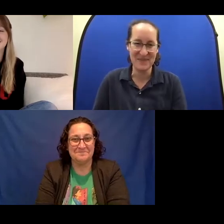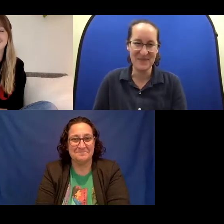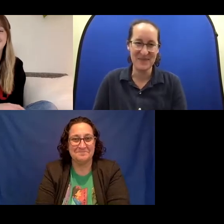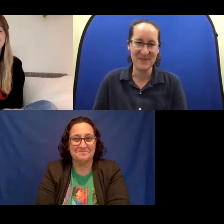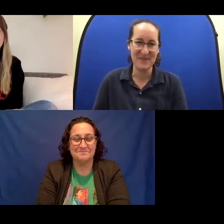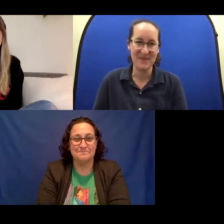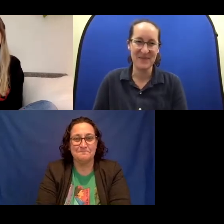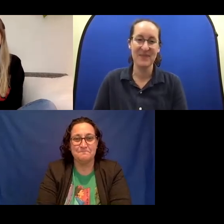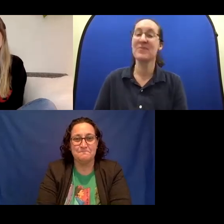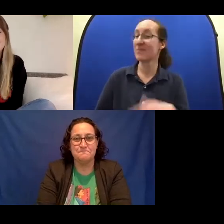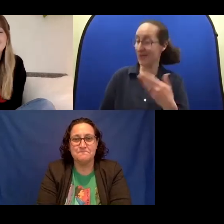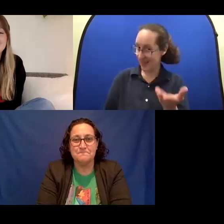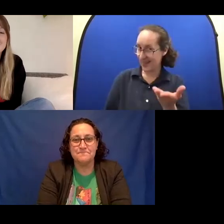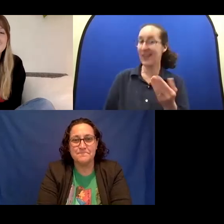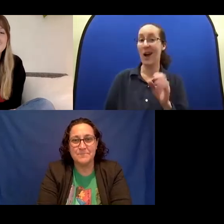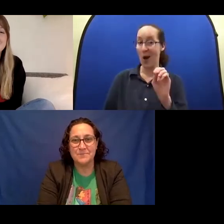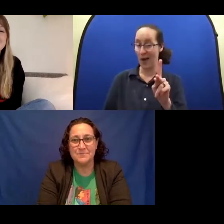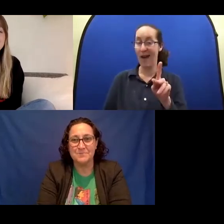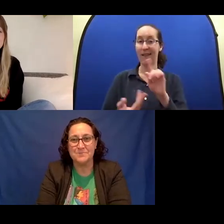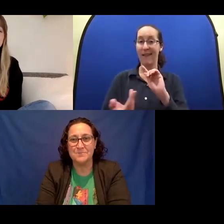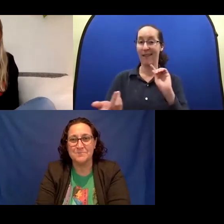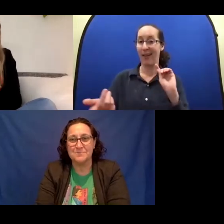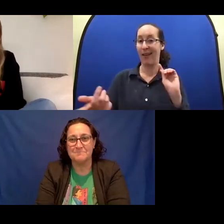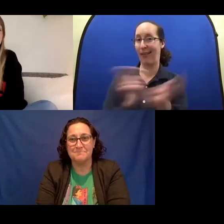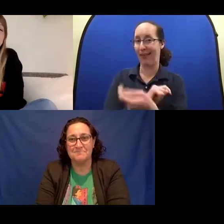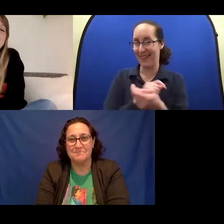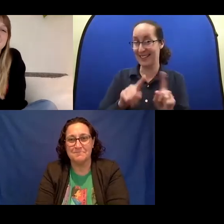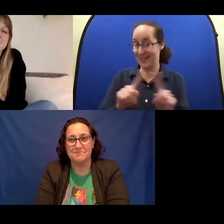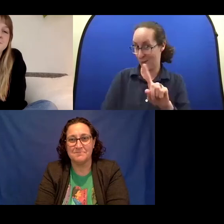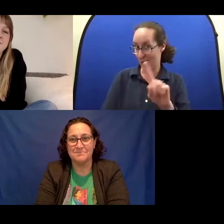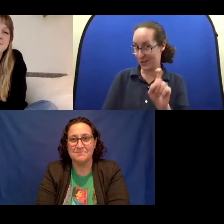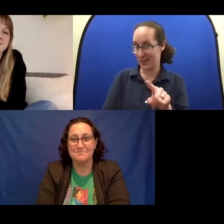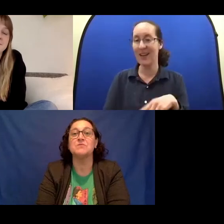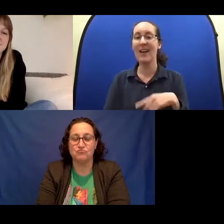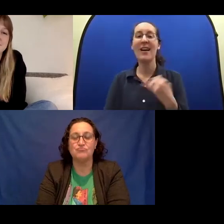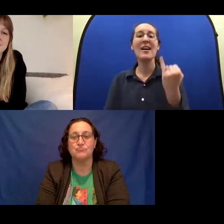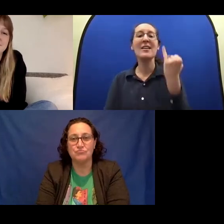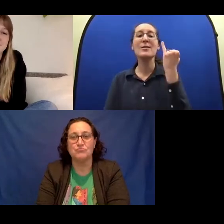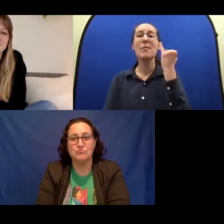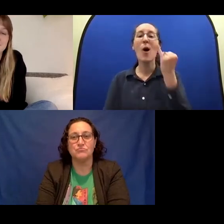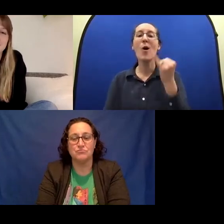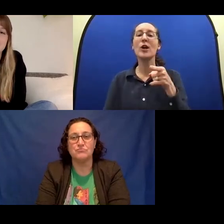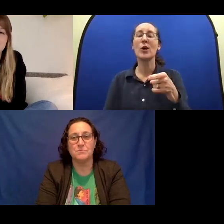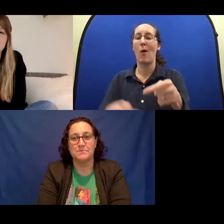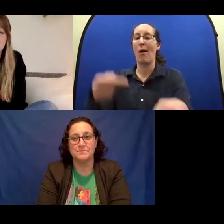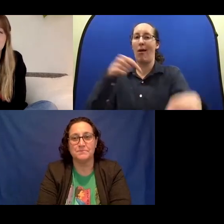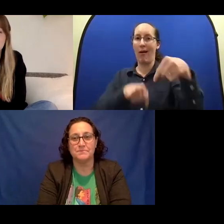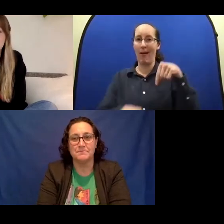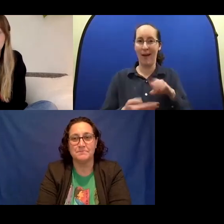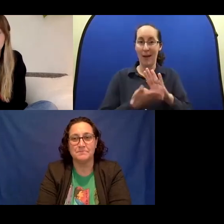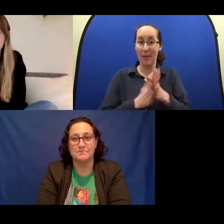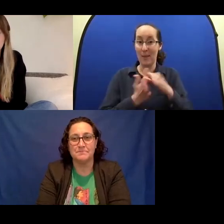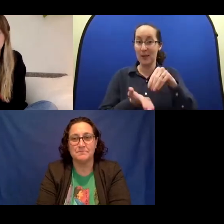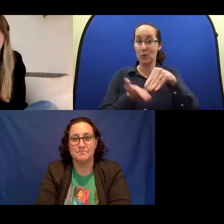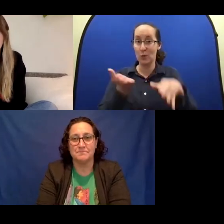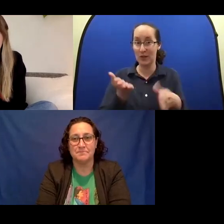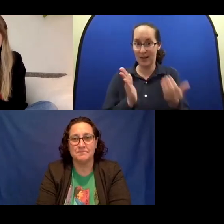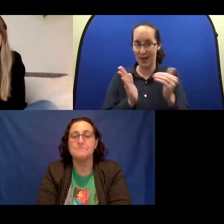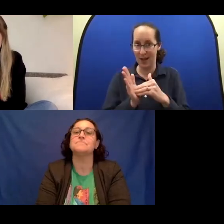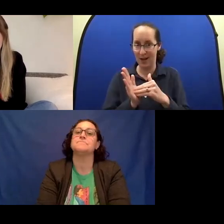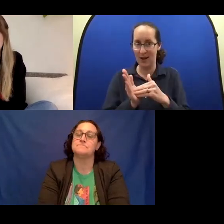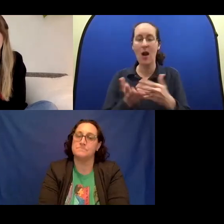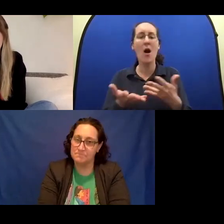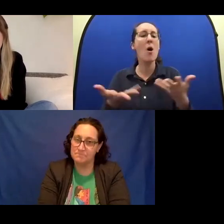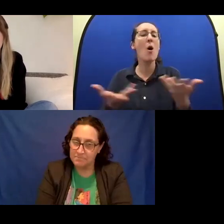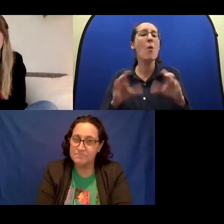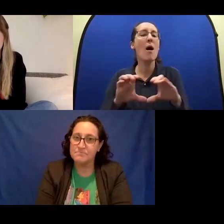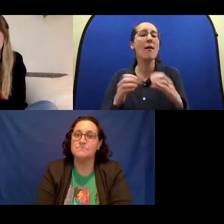So, then to flip it, is there a class that you would like to be the student in?